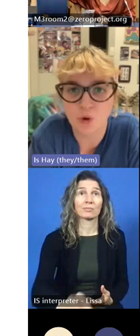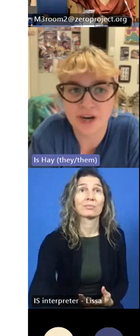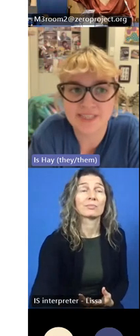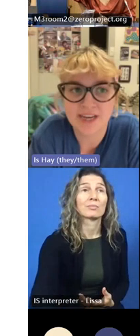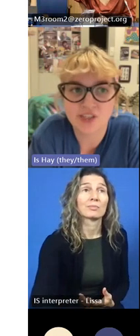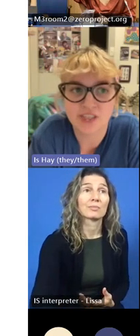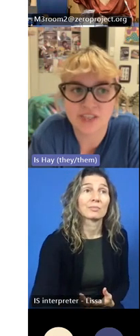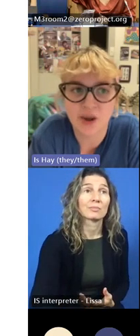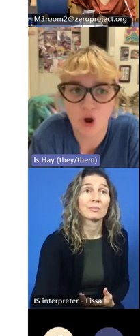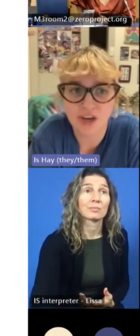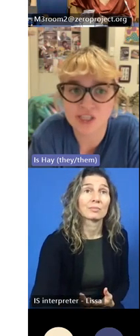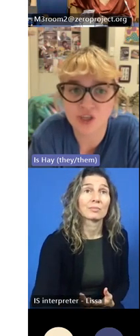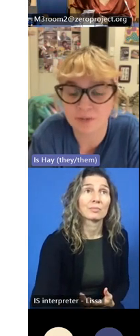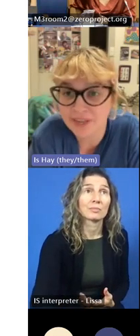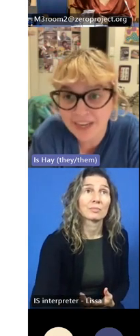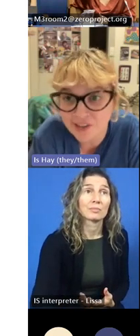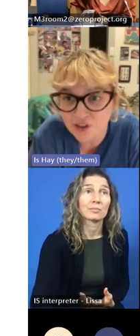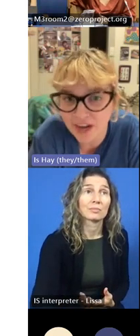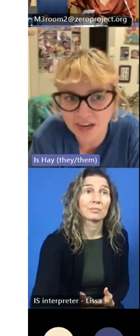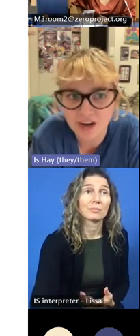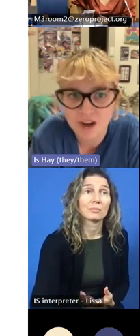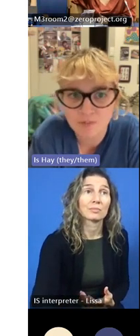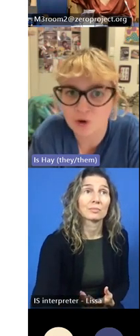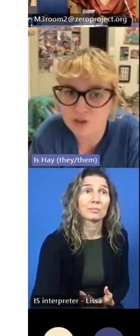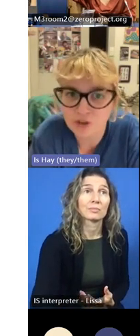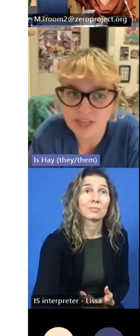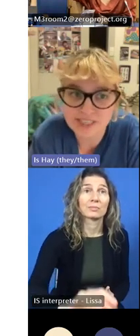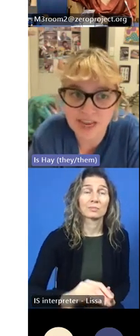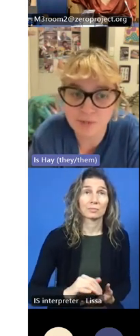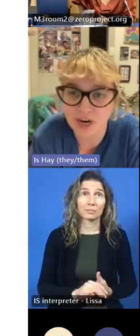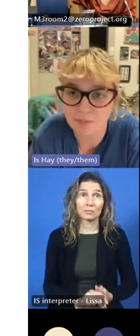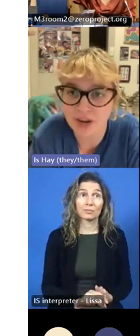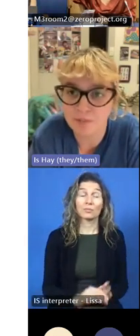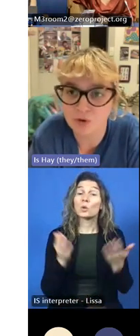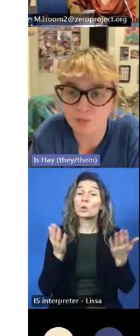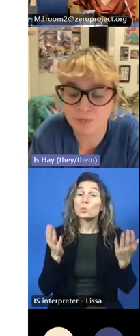the organisations and workers who completed our training, but also the disabled young people,